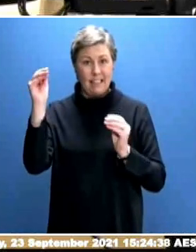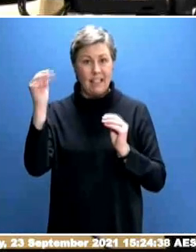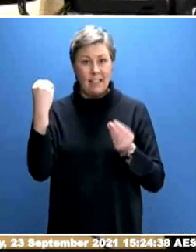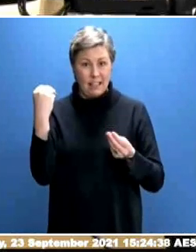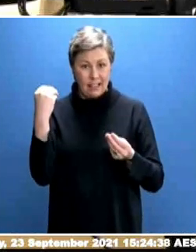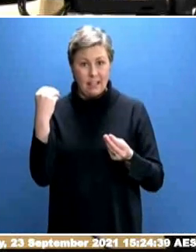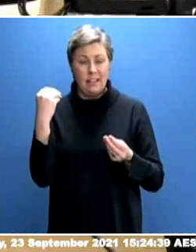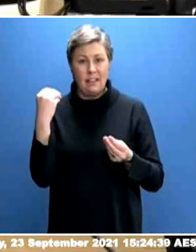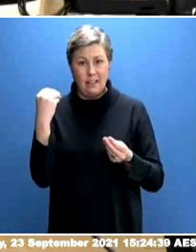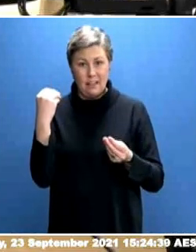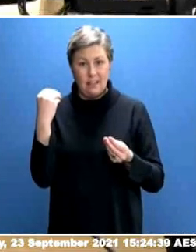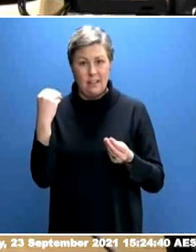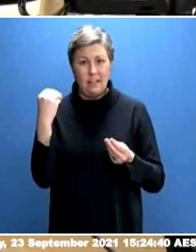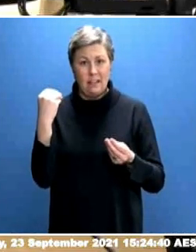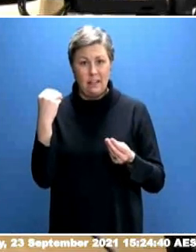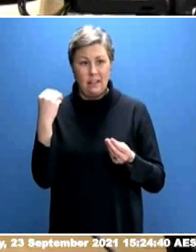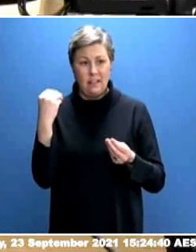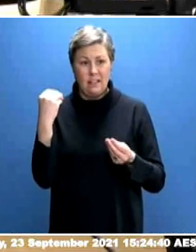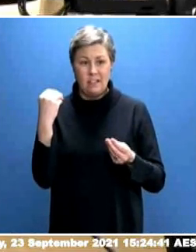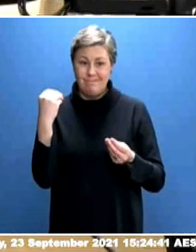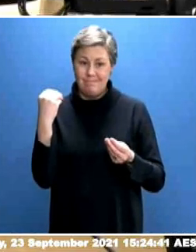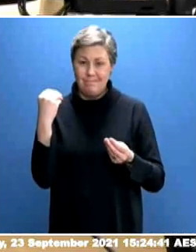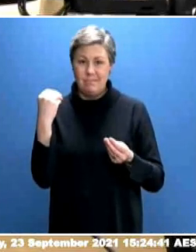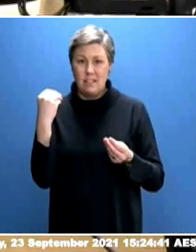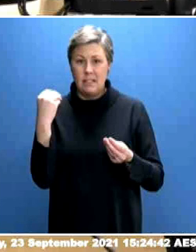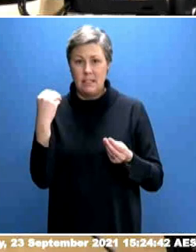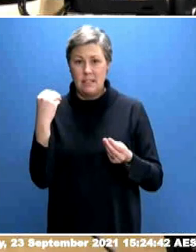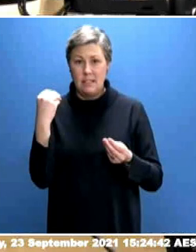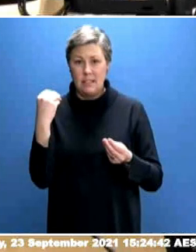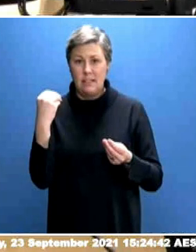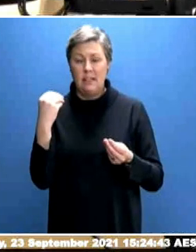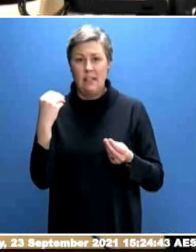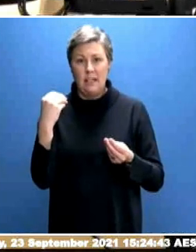that we're exploring, these are matters that we would seek to identify about